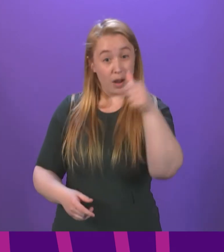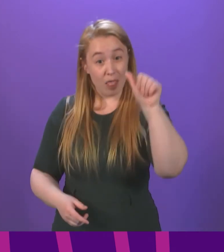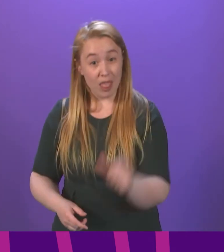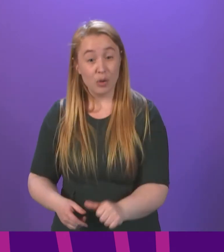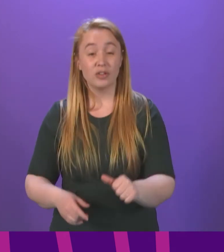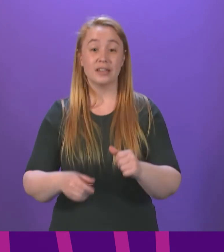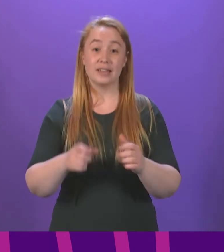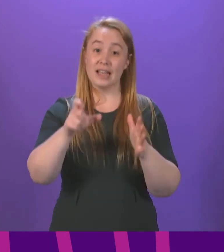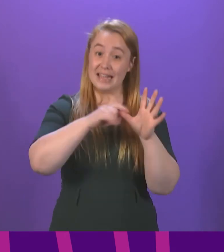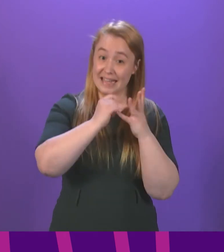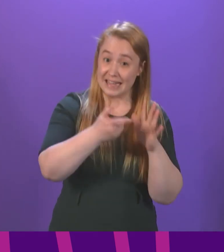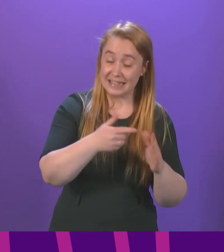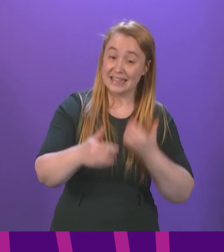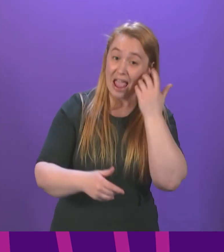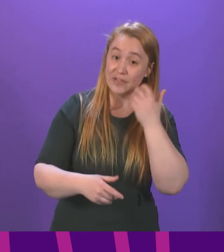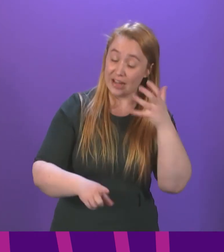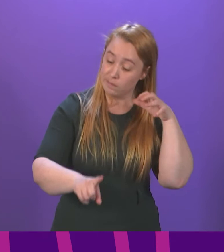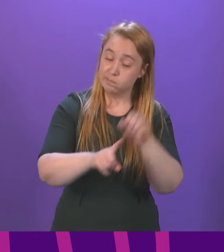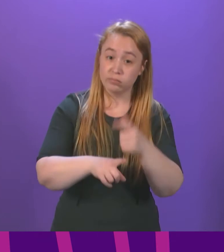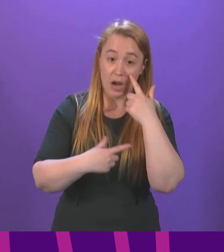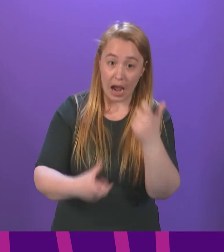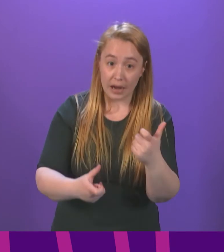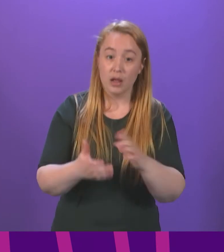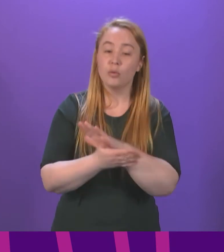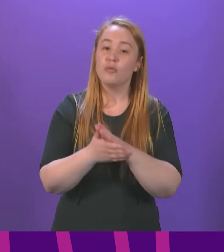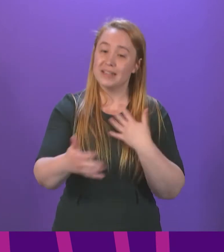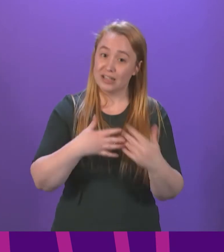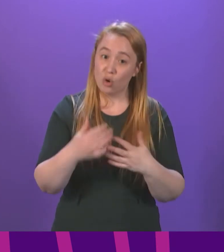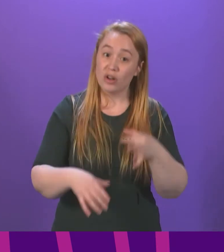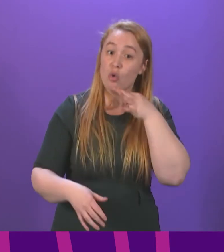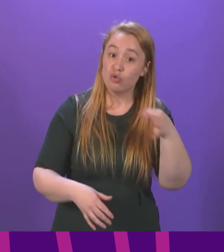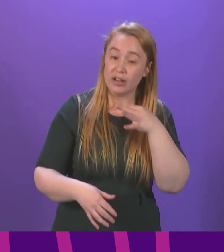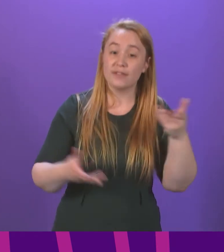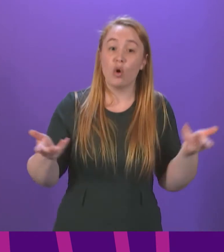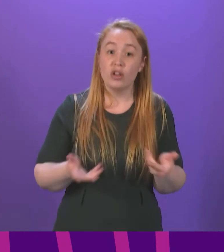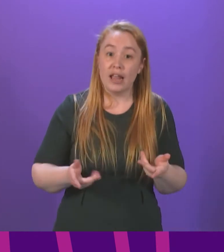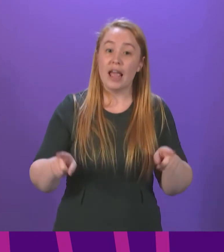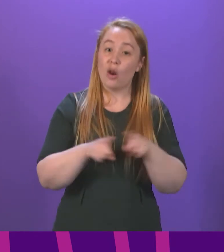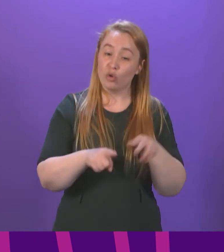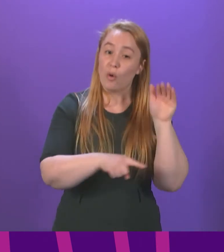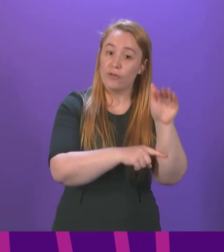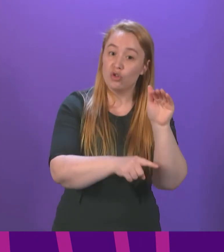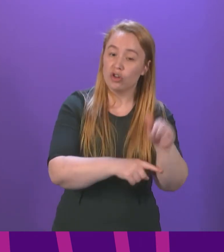if necessary, and that helps us to deal with the risks of today and tomorrow. The service